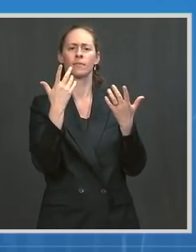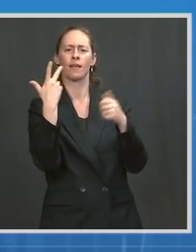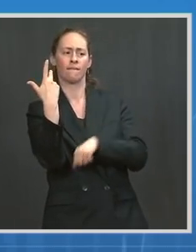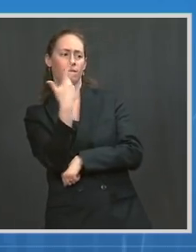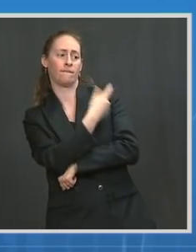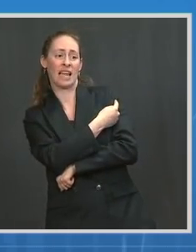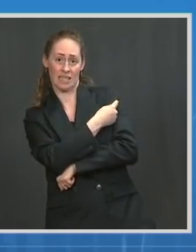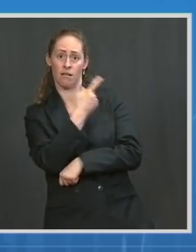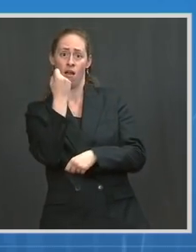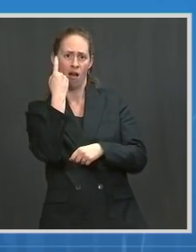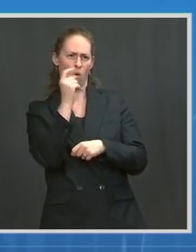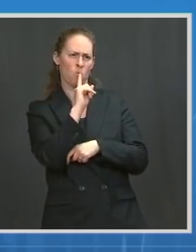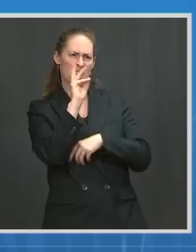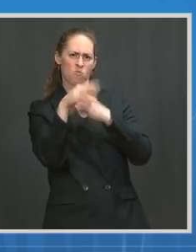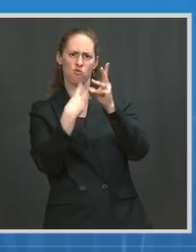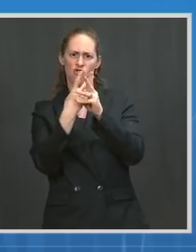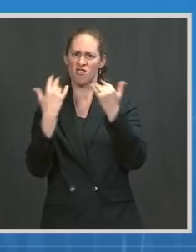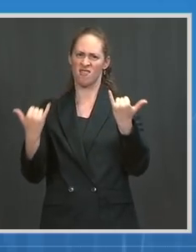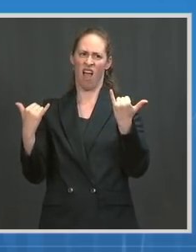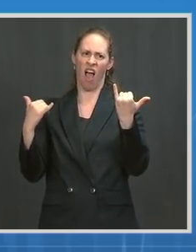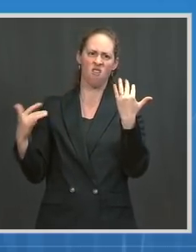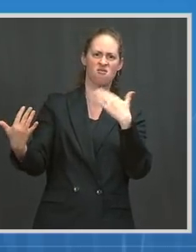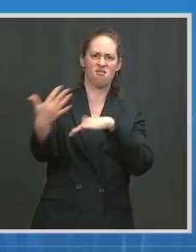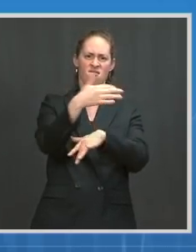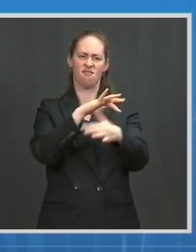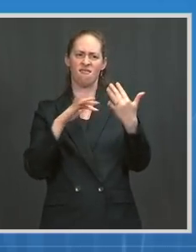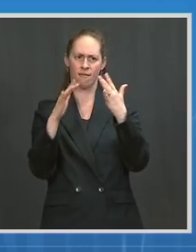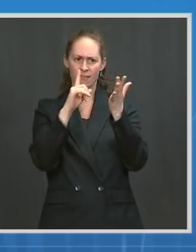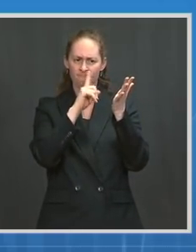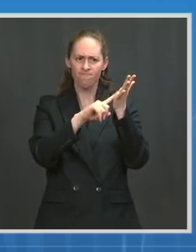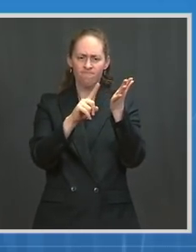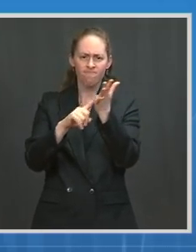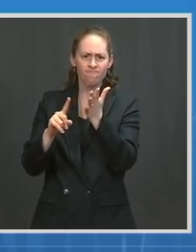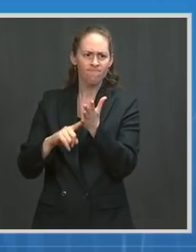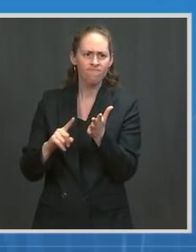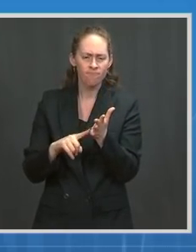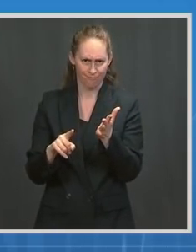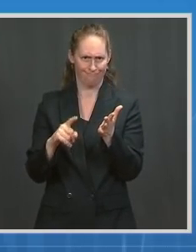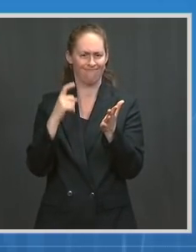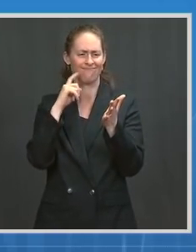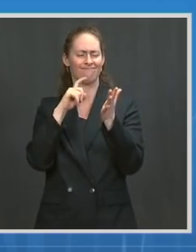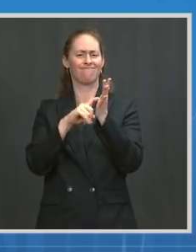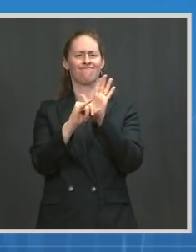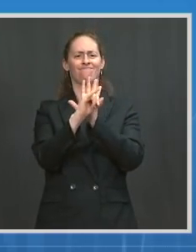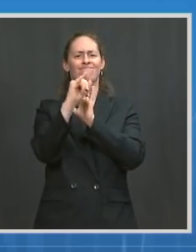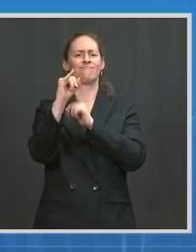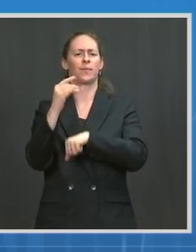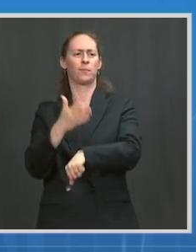Recent progress has been especially strong. Since everyone 16 and over became eligible for vaccination,